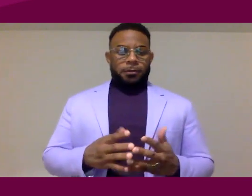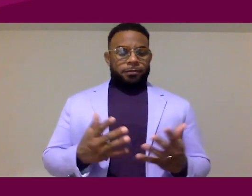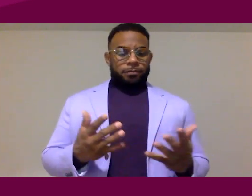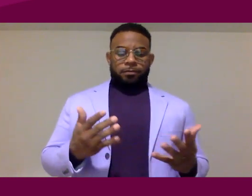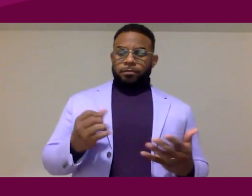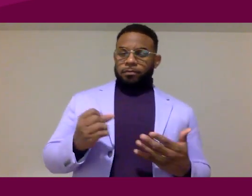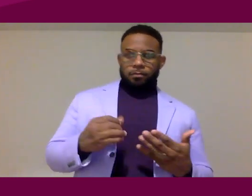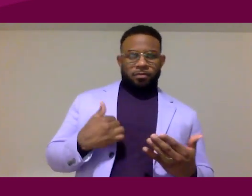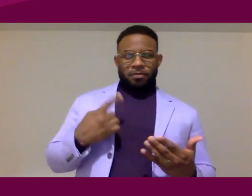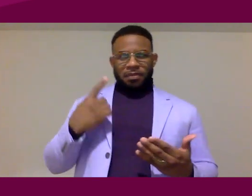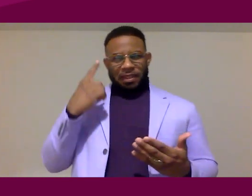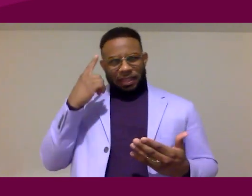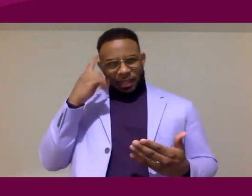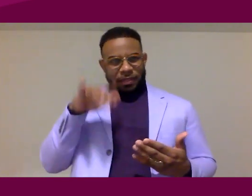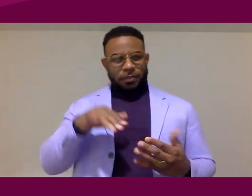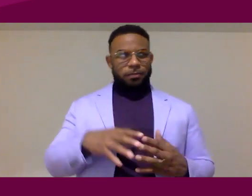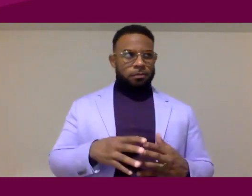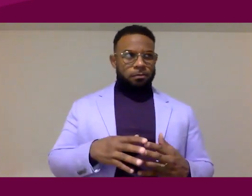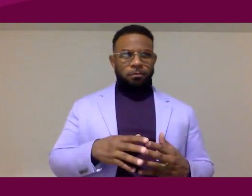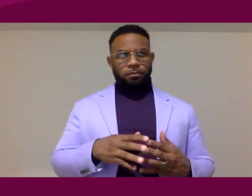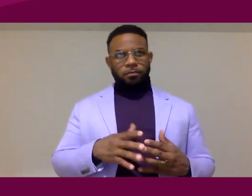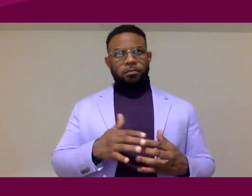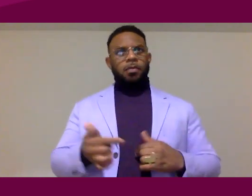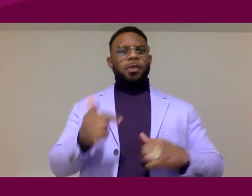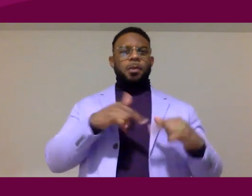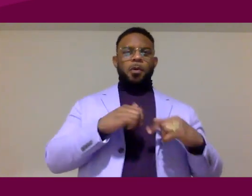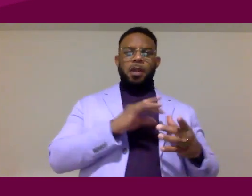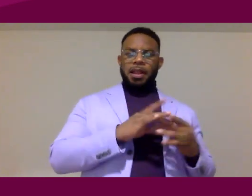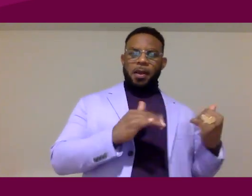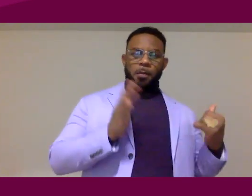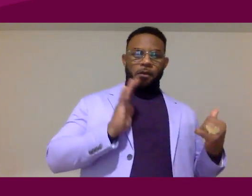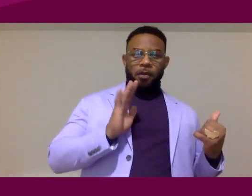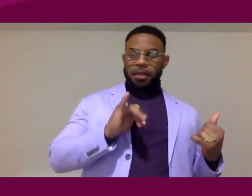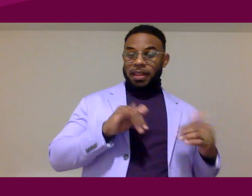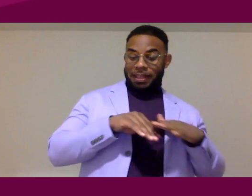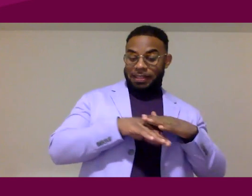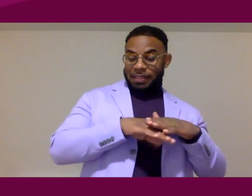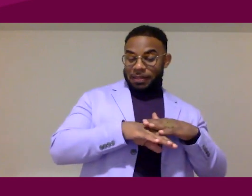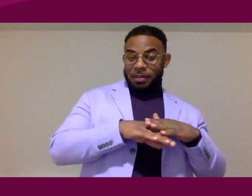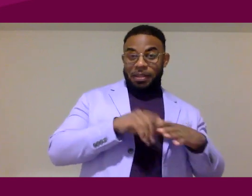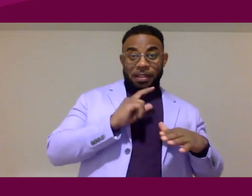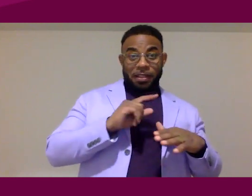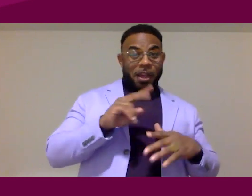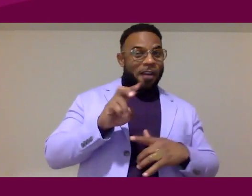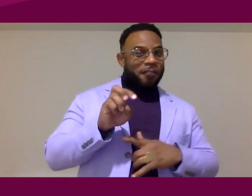And so I think that, I'll go back to what I said earlier, that accessibility is a verb